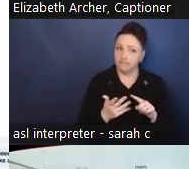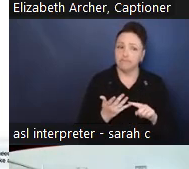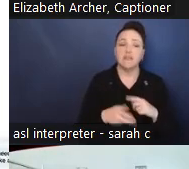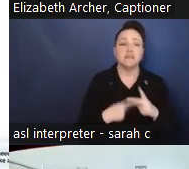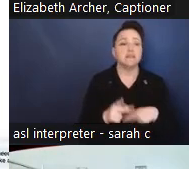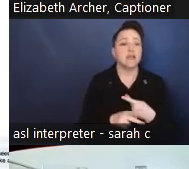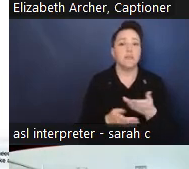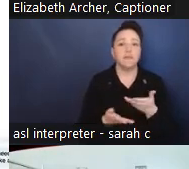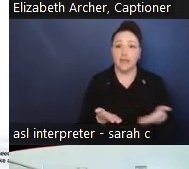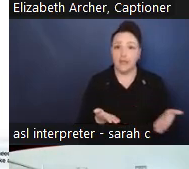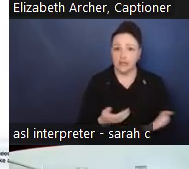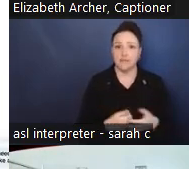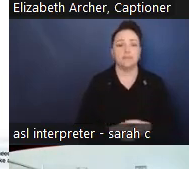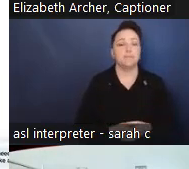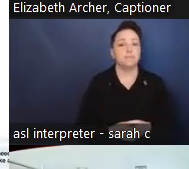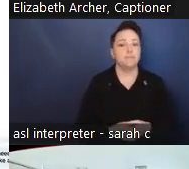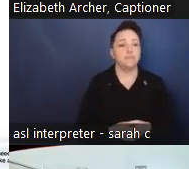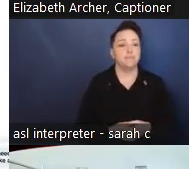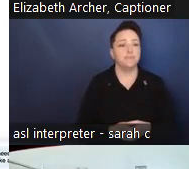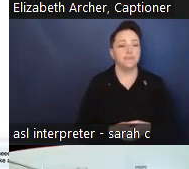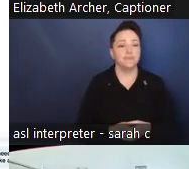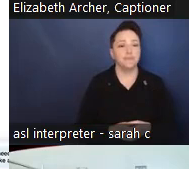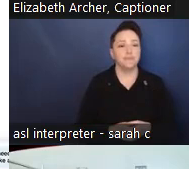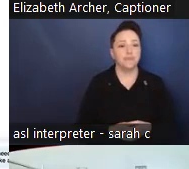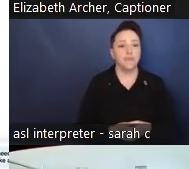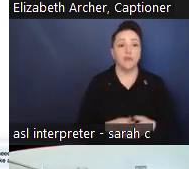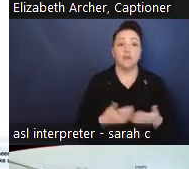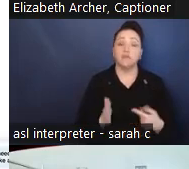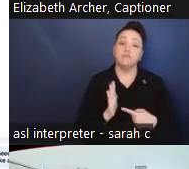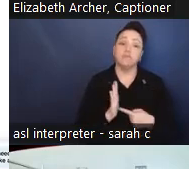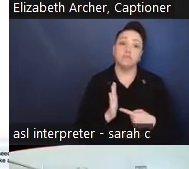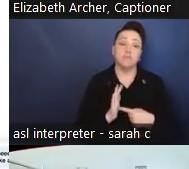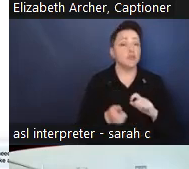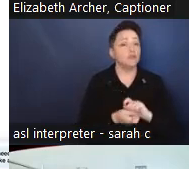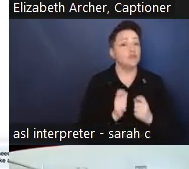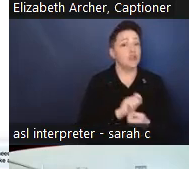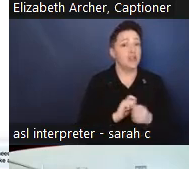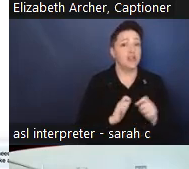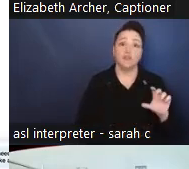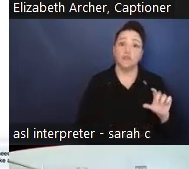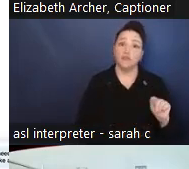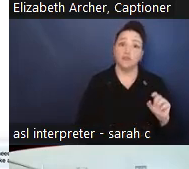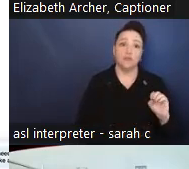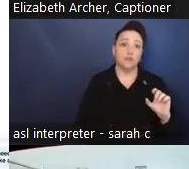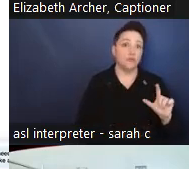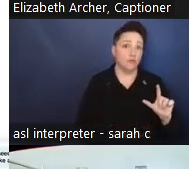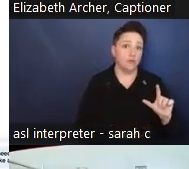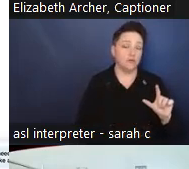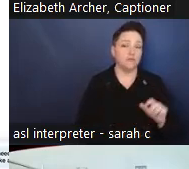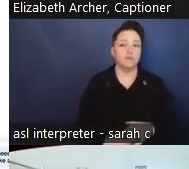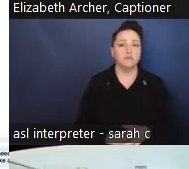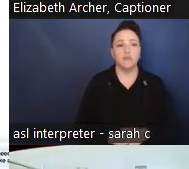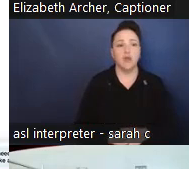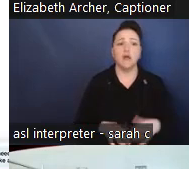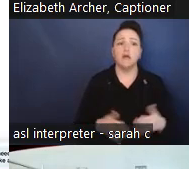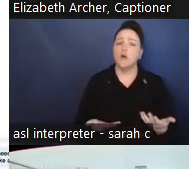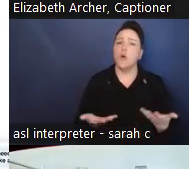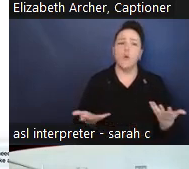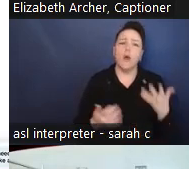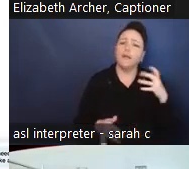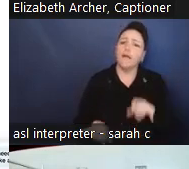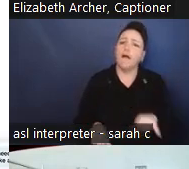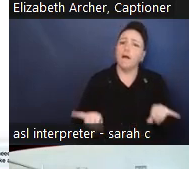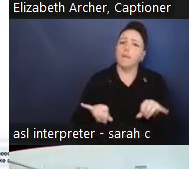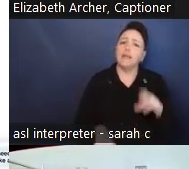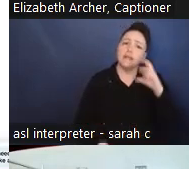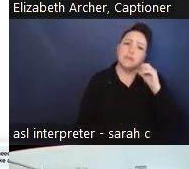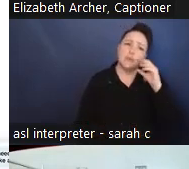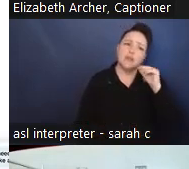And you know change to what's the experience for a experience for someone that's snap college